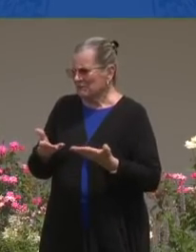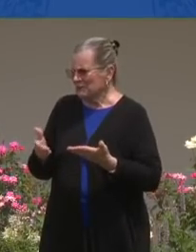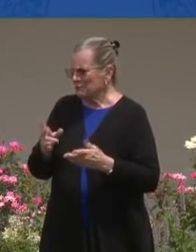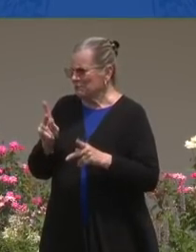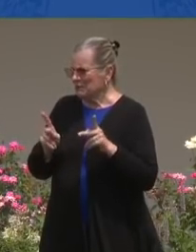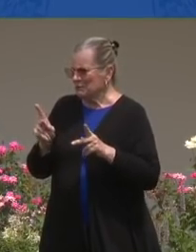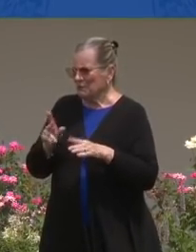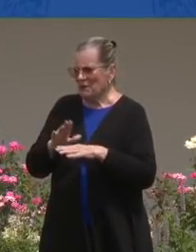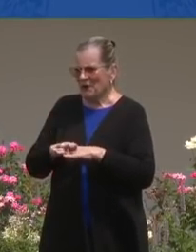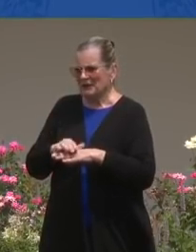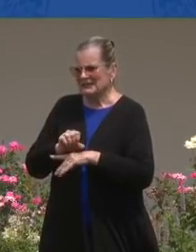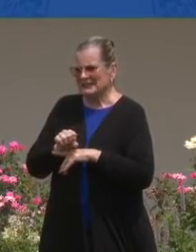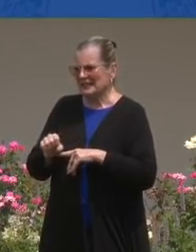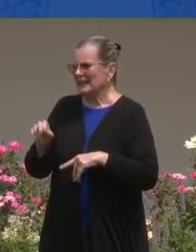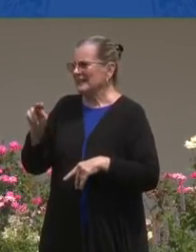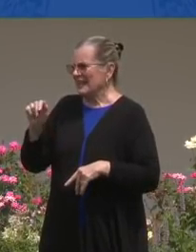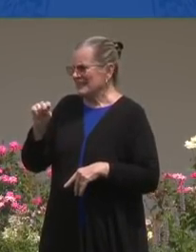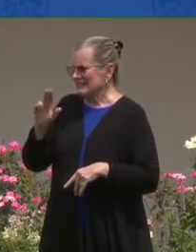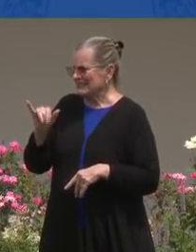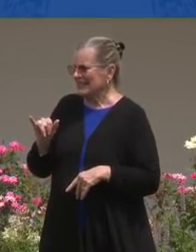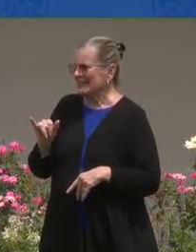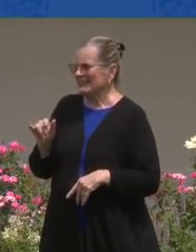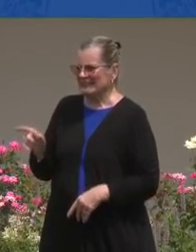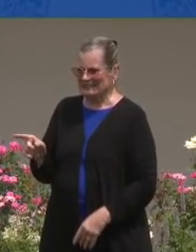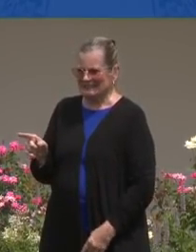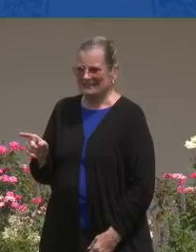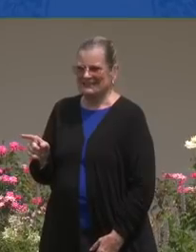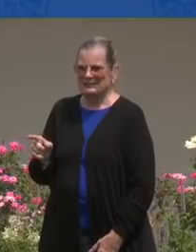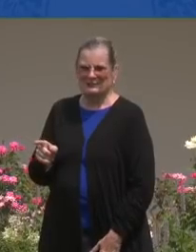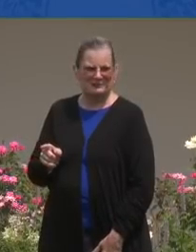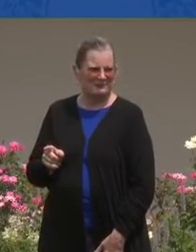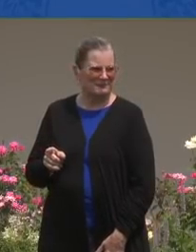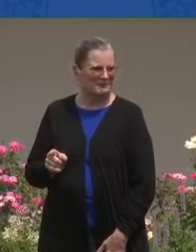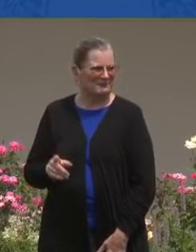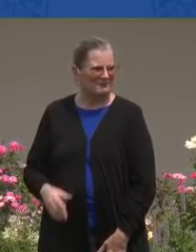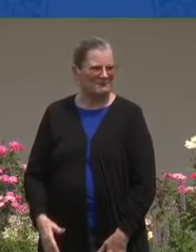Steny, I think we ought to get you up here. You are -- you're a big part of it.